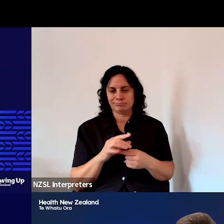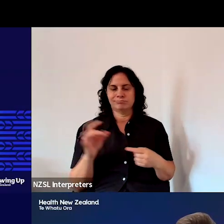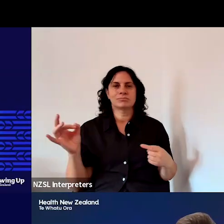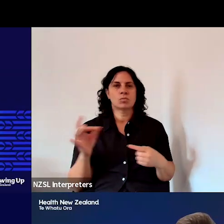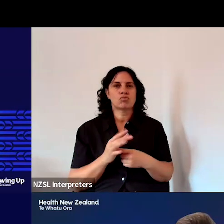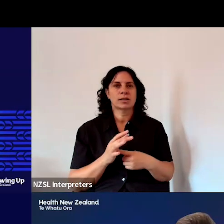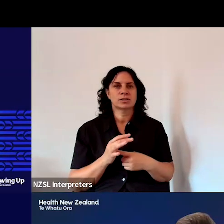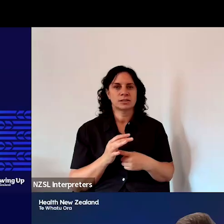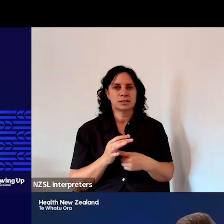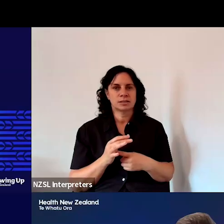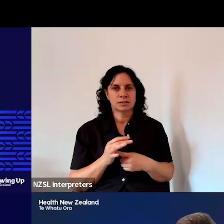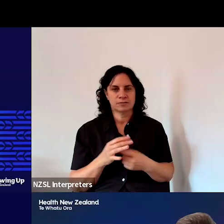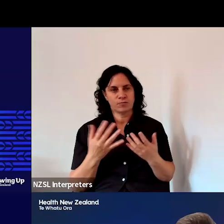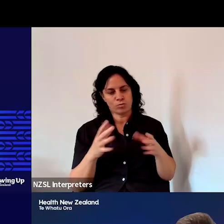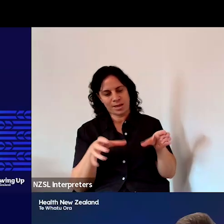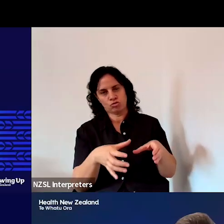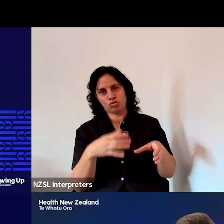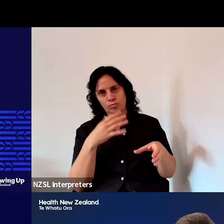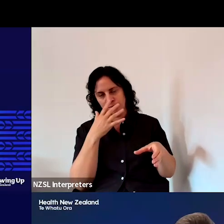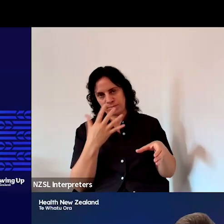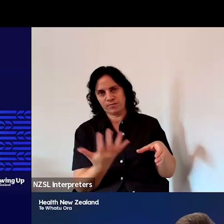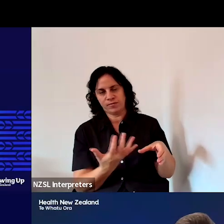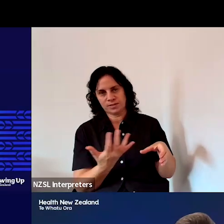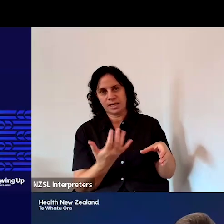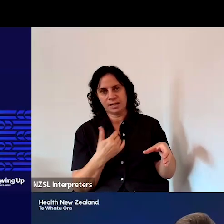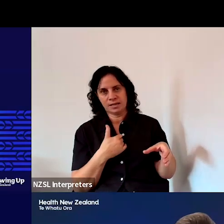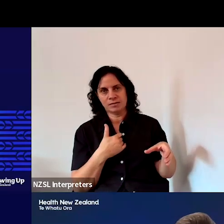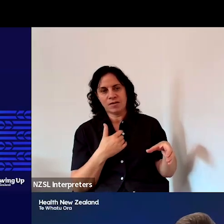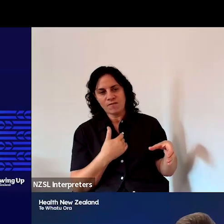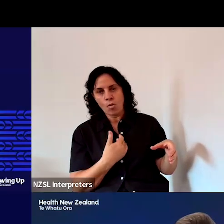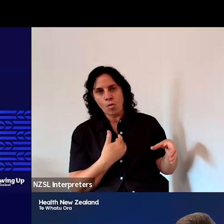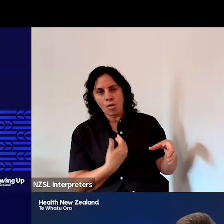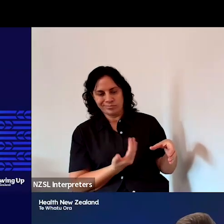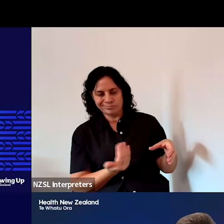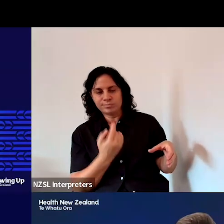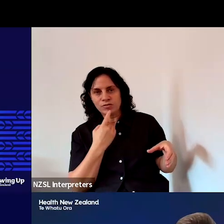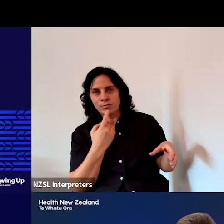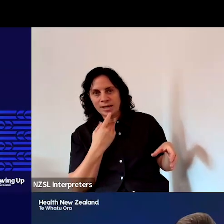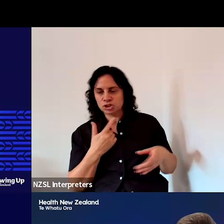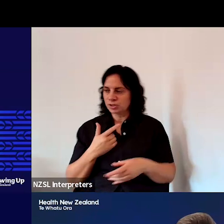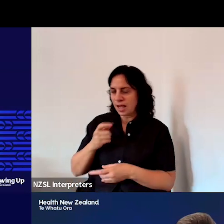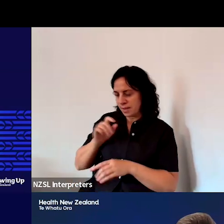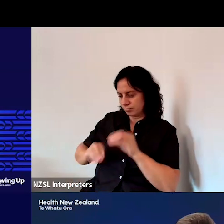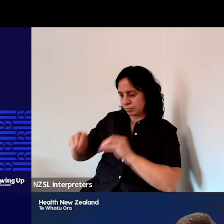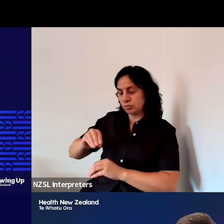now we have 15 data collection reporting, acknowledging that mental health